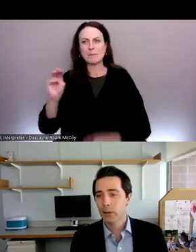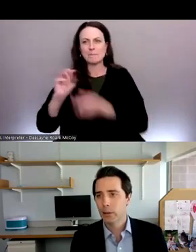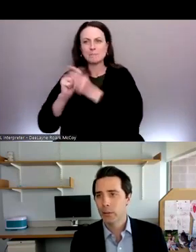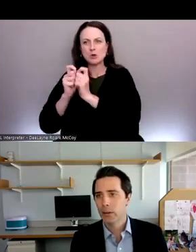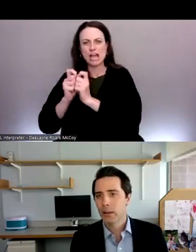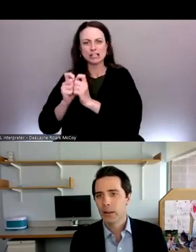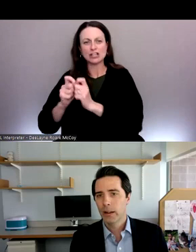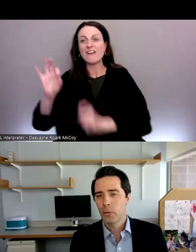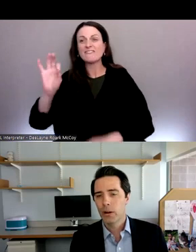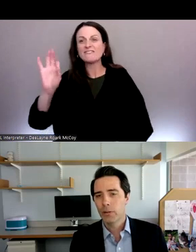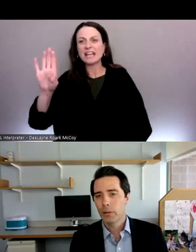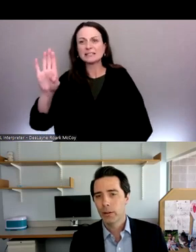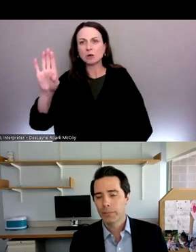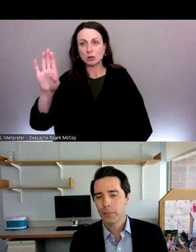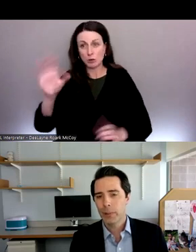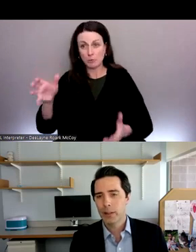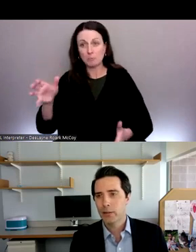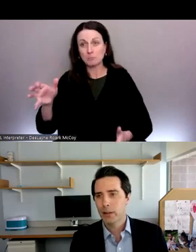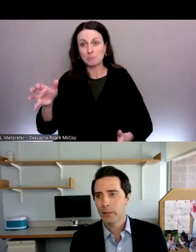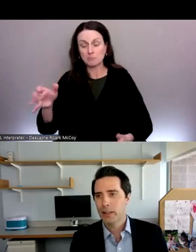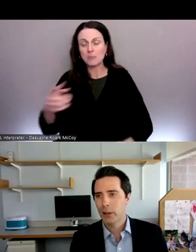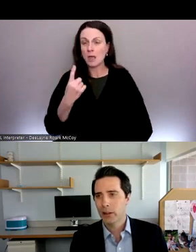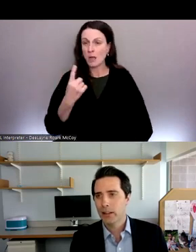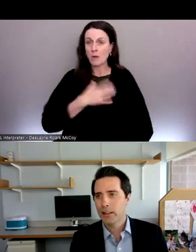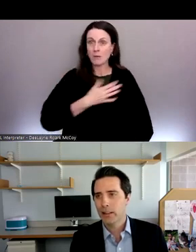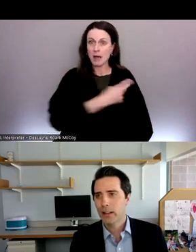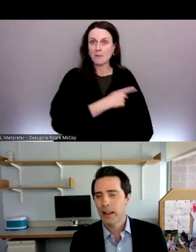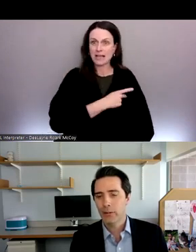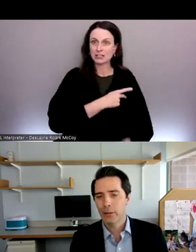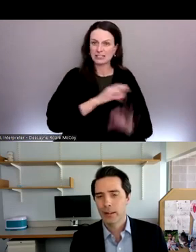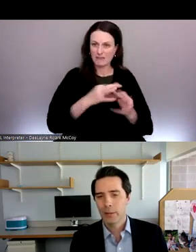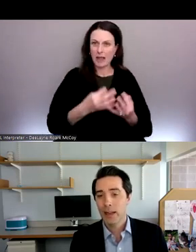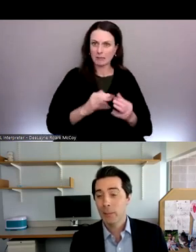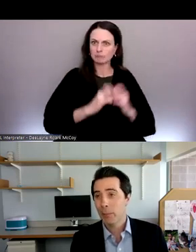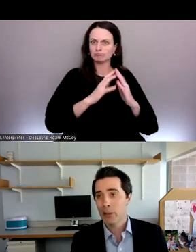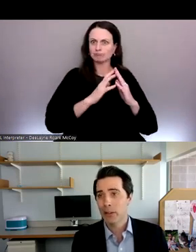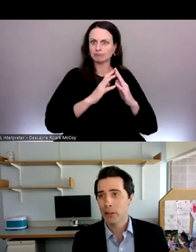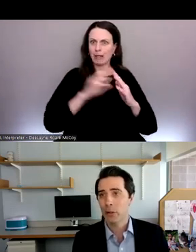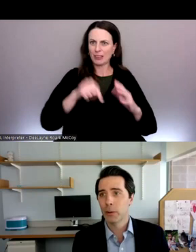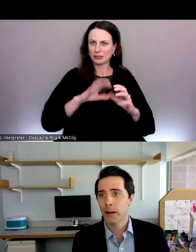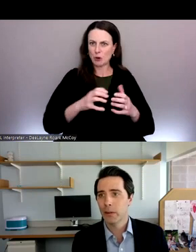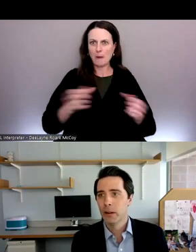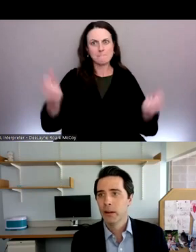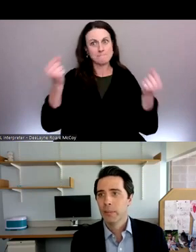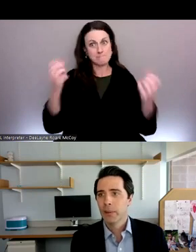group and one of my patients family started this and they have many members